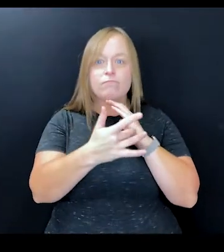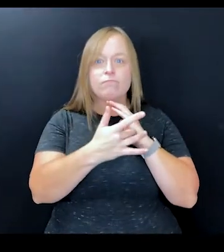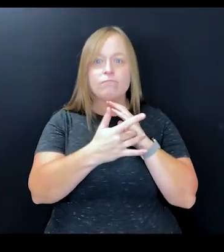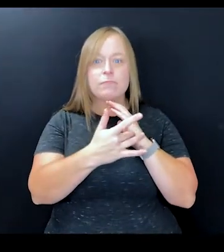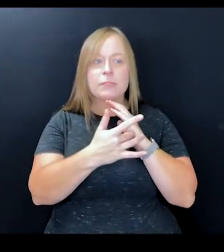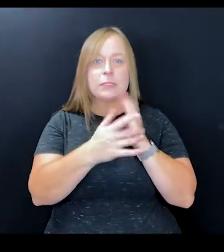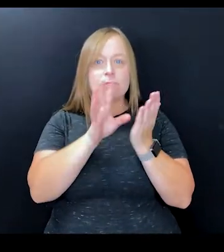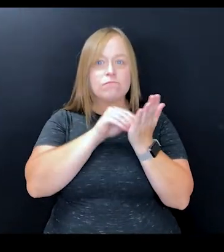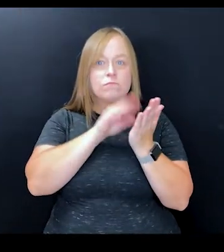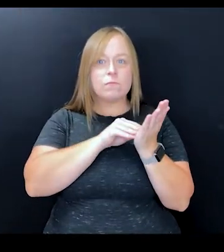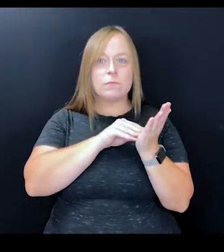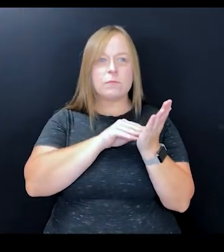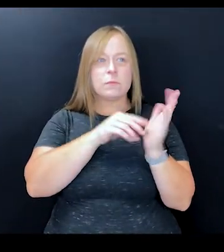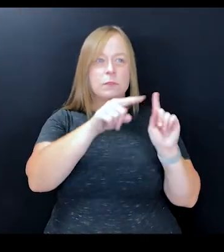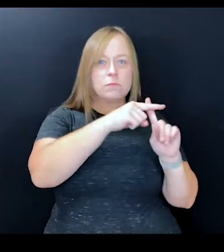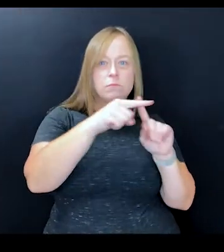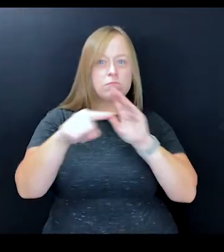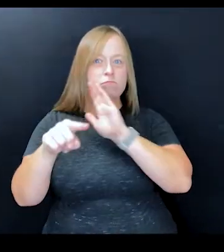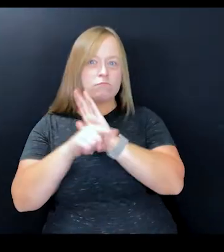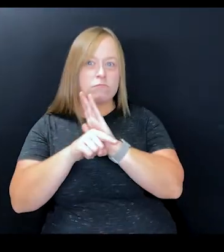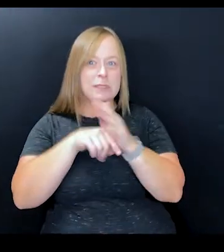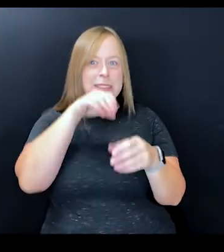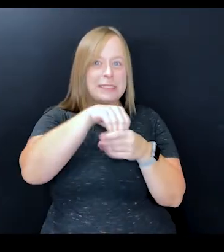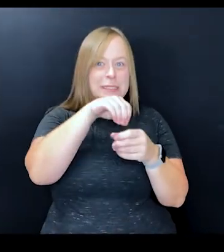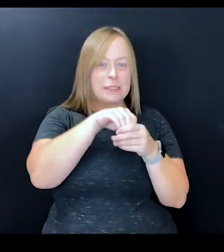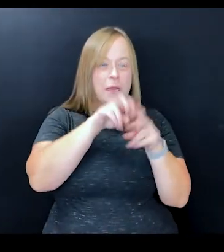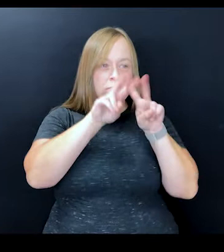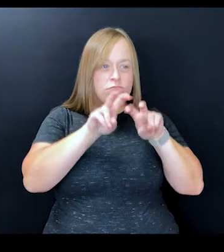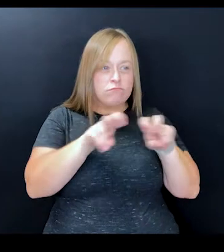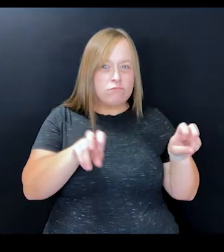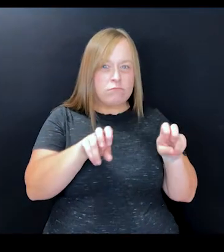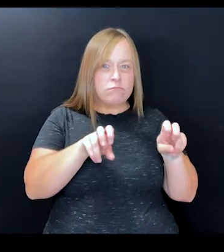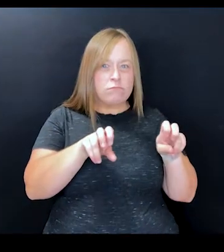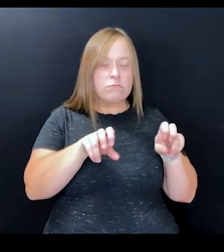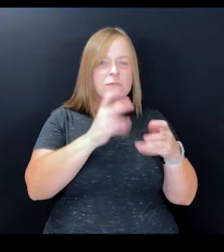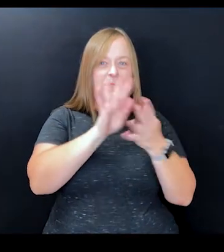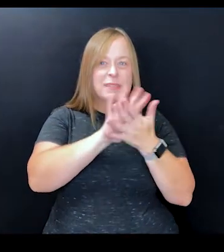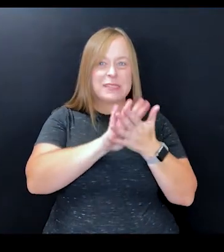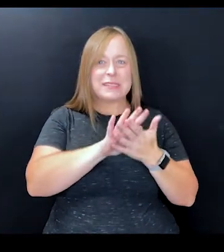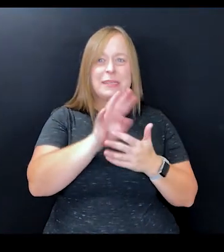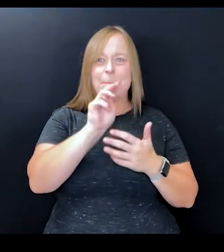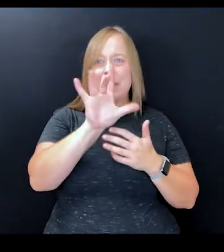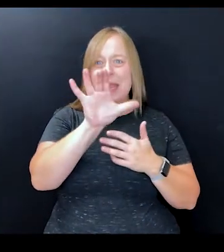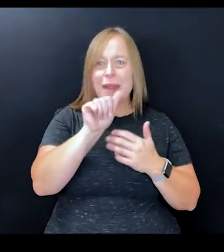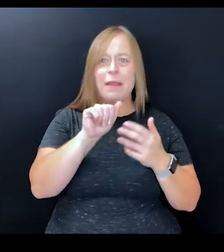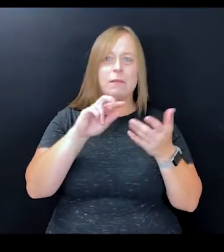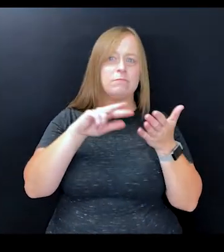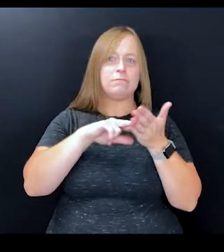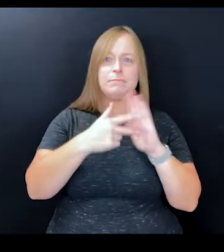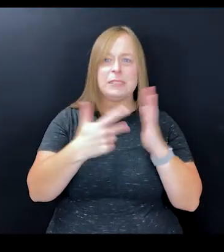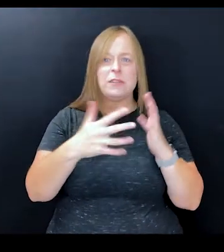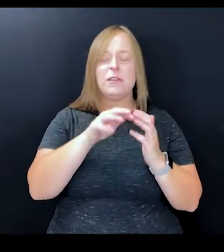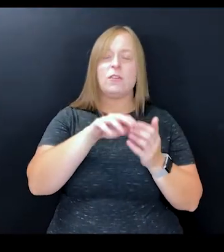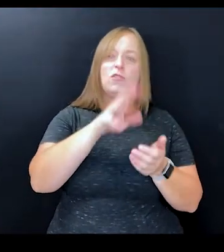consider the biases in the information that we consume. Media can be anything like news, commercials,